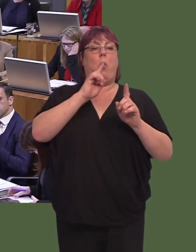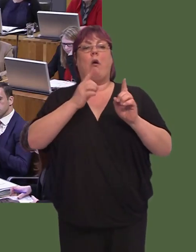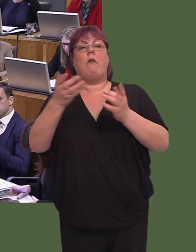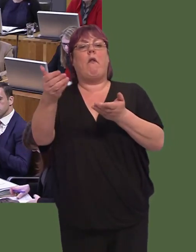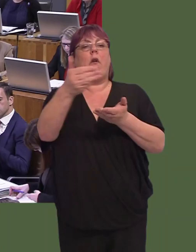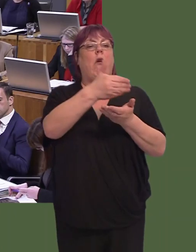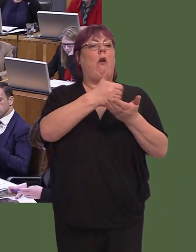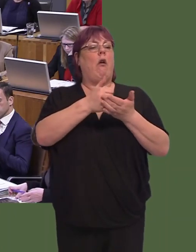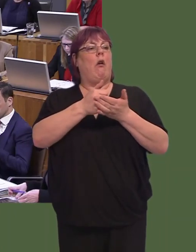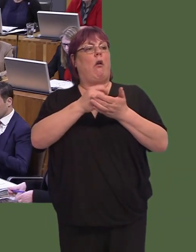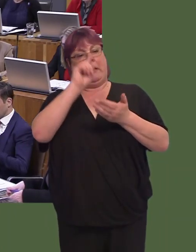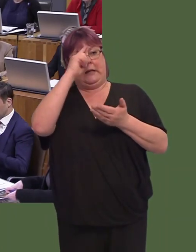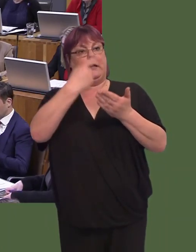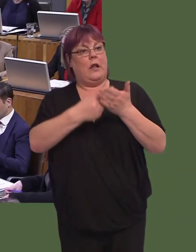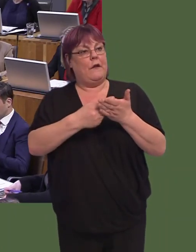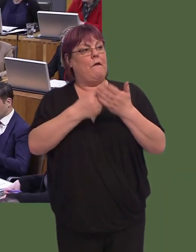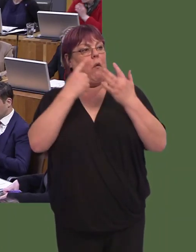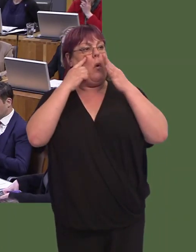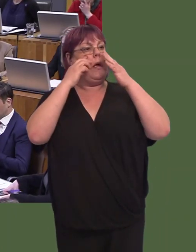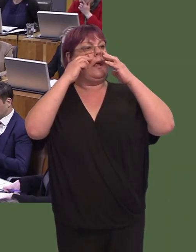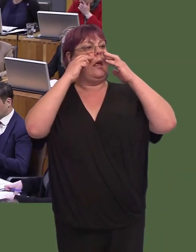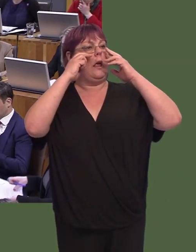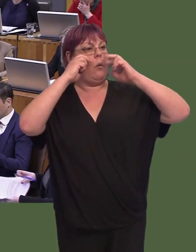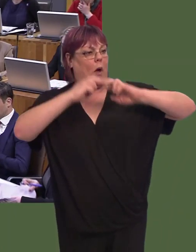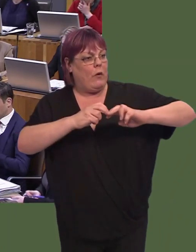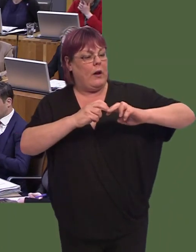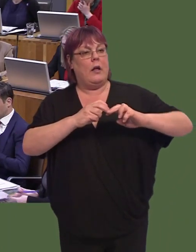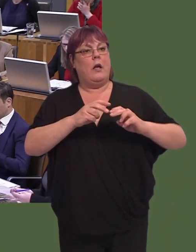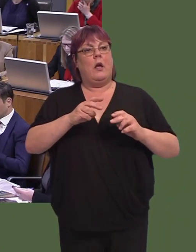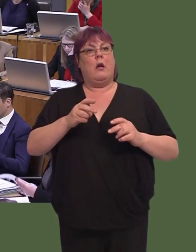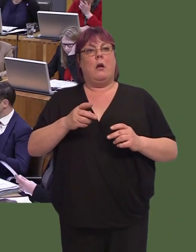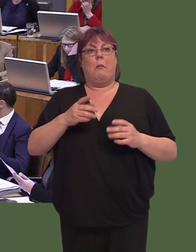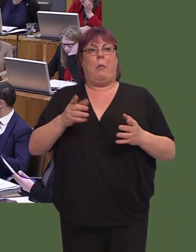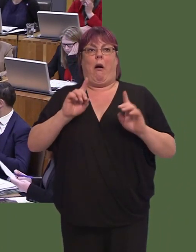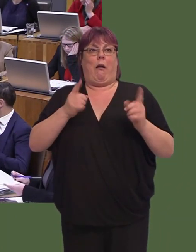So, I'm prepared at this point to give an indication, but I can't be categoric about